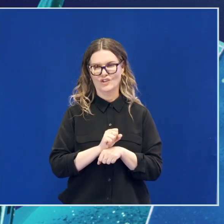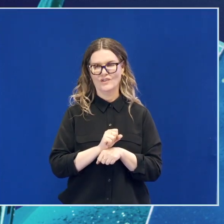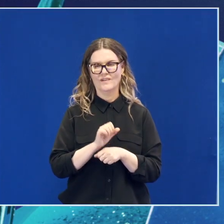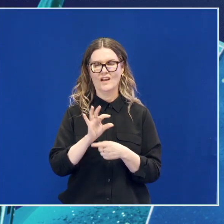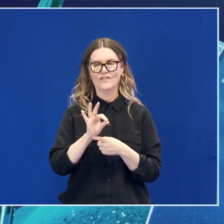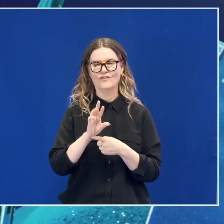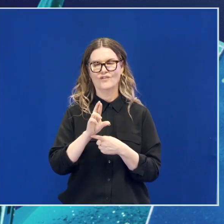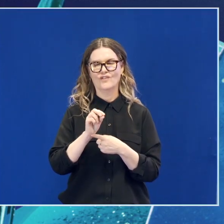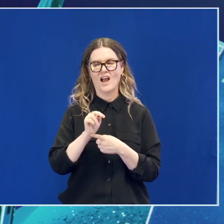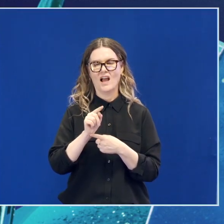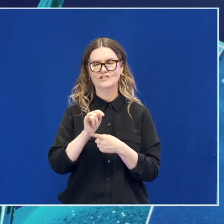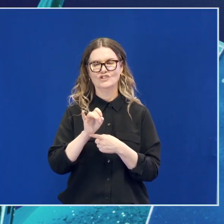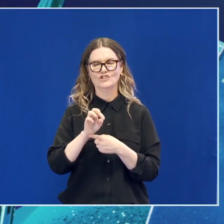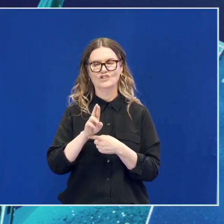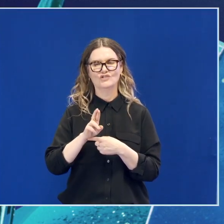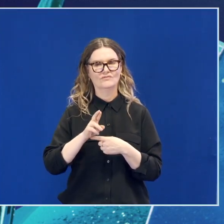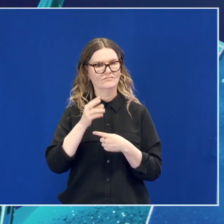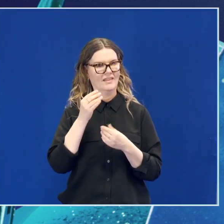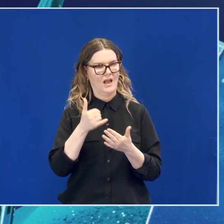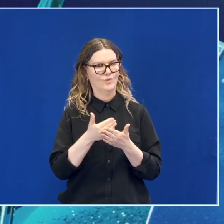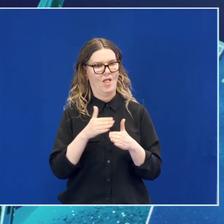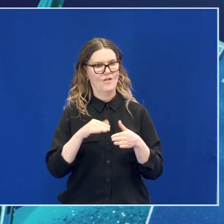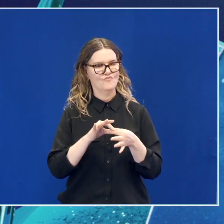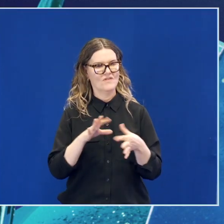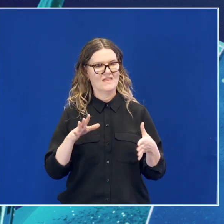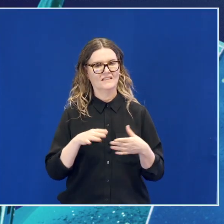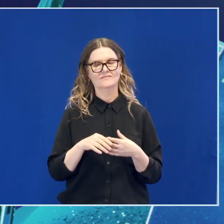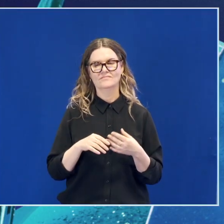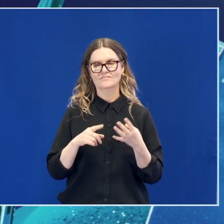And this is a partnership with Anthropic.